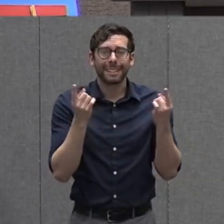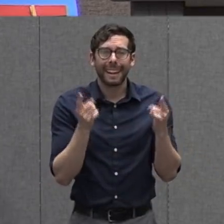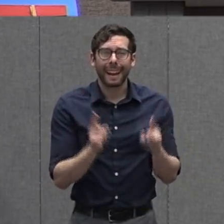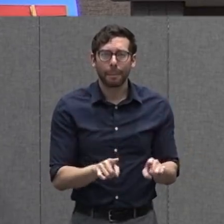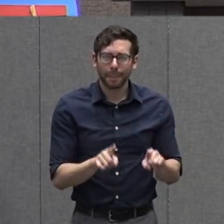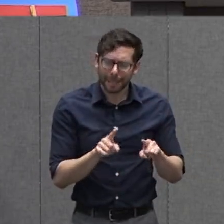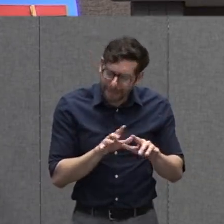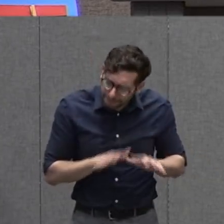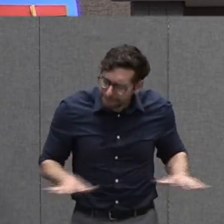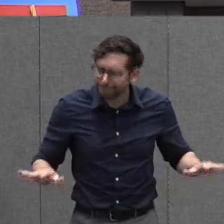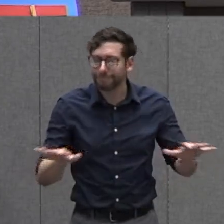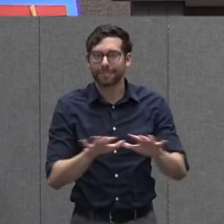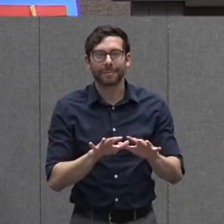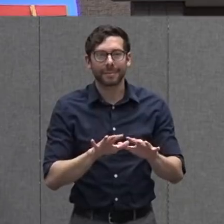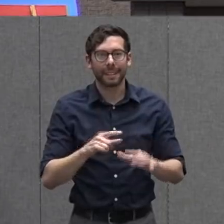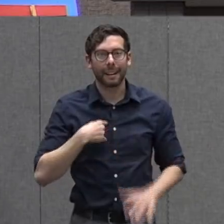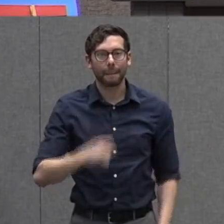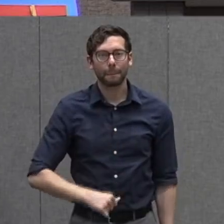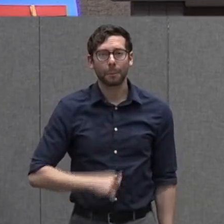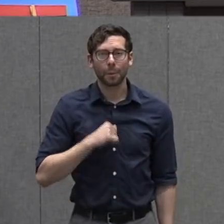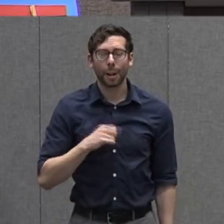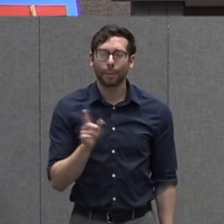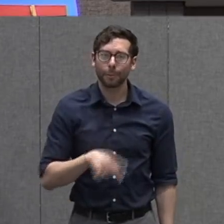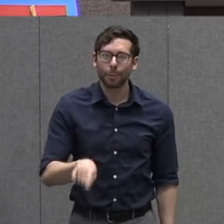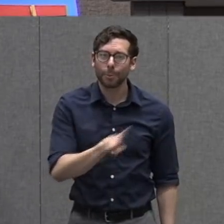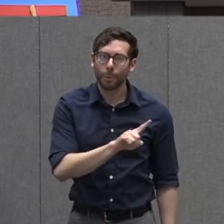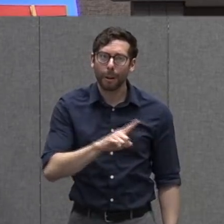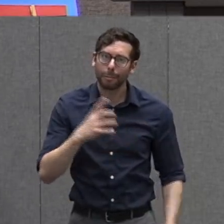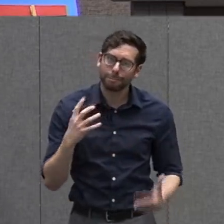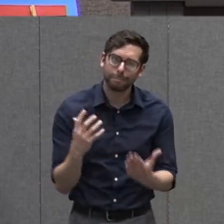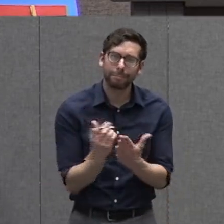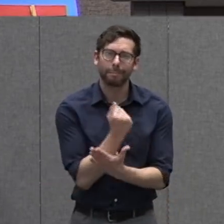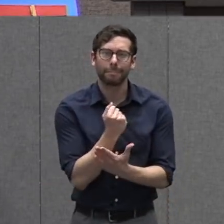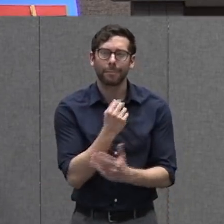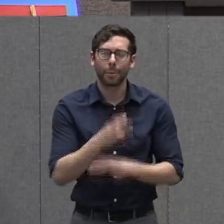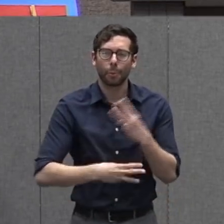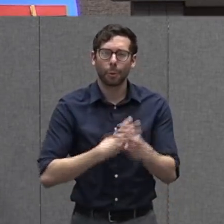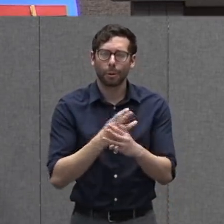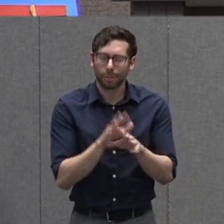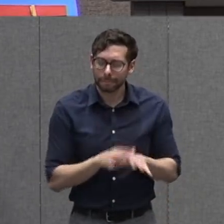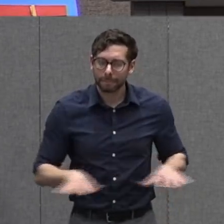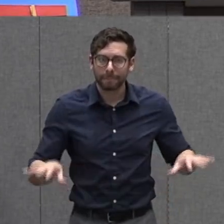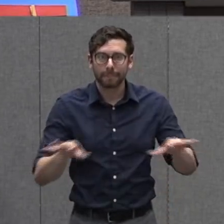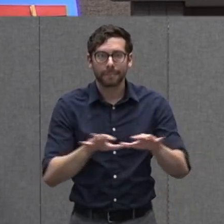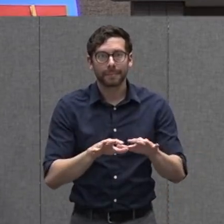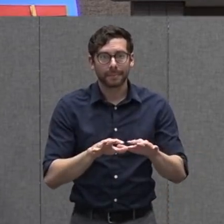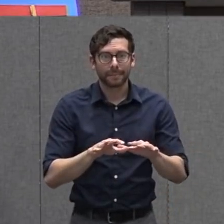for using the world around you to learn. And so this will be my chance to say goodbye to you today.